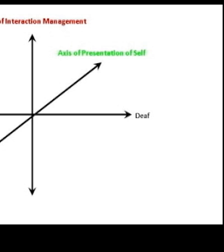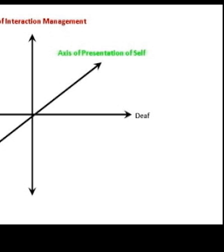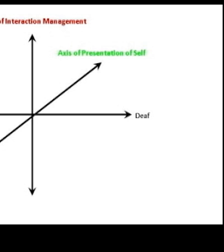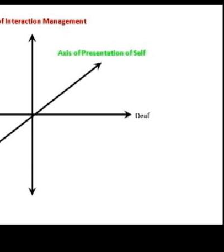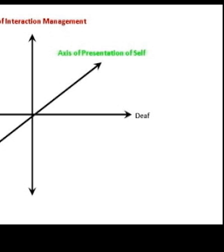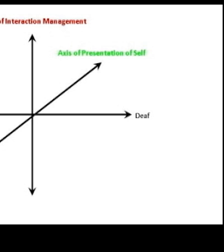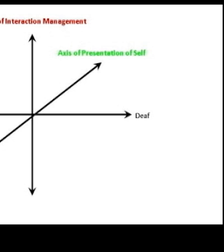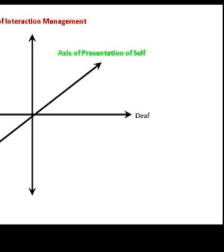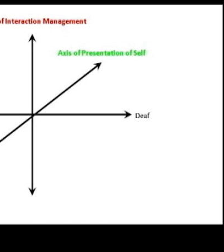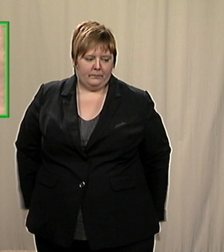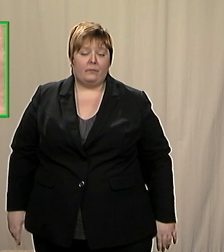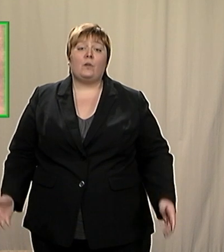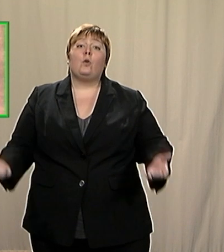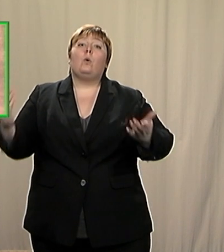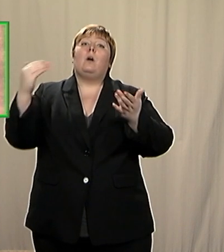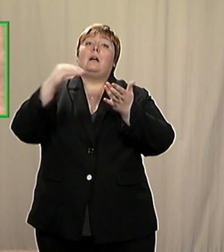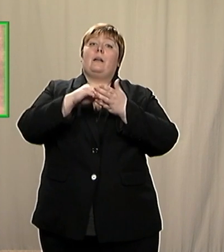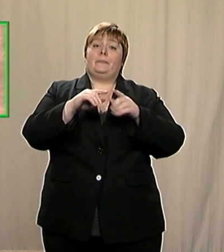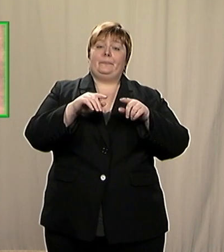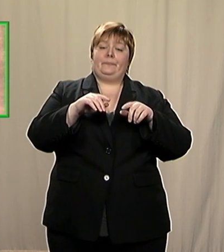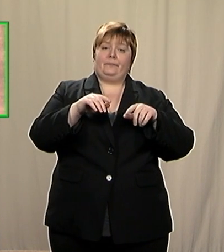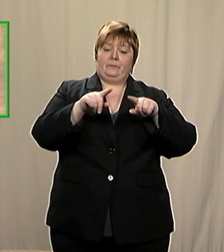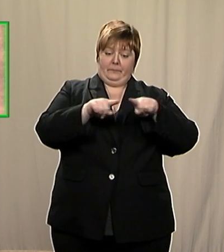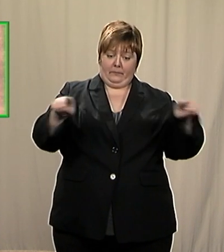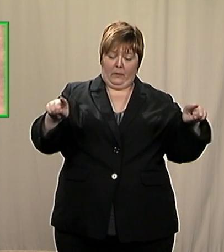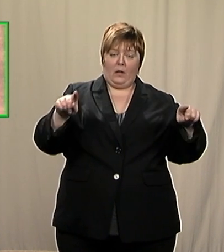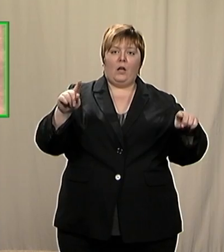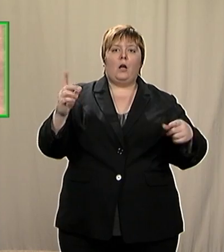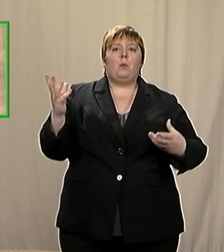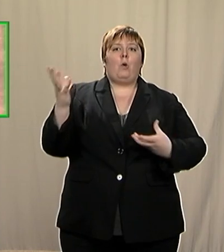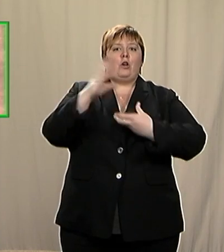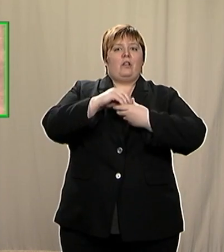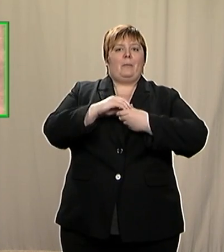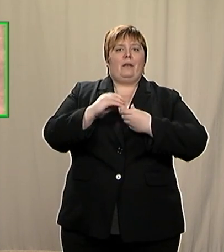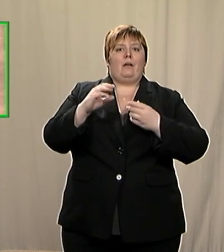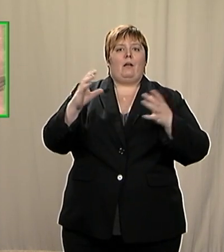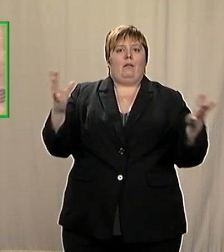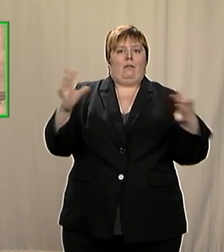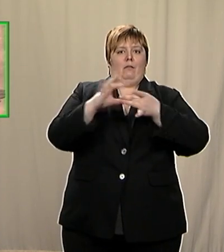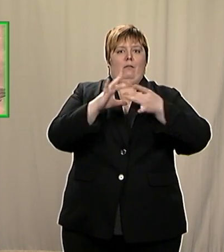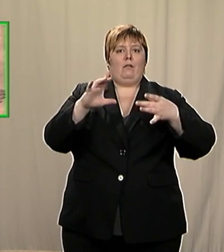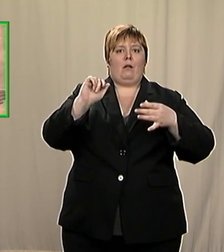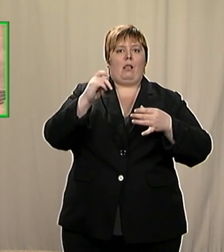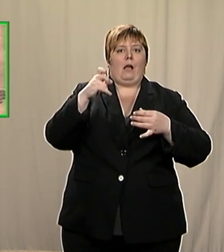So again, we have the horizontal axis, which is participant alignment. And the case we're talking about, we'll be talking about a hearing person on one side,